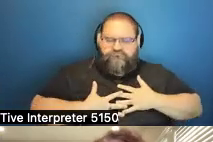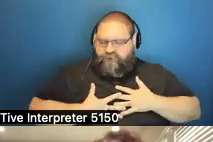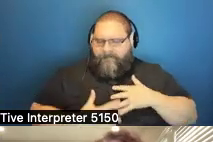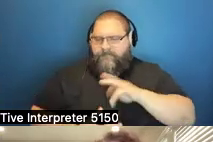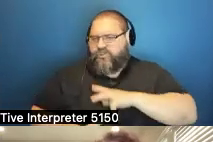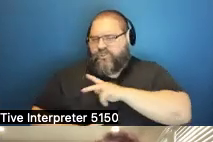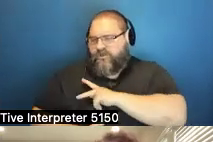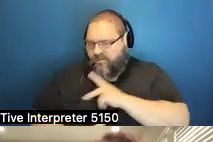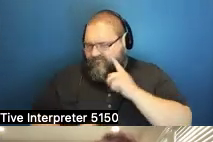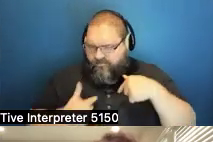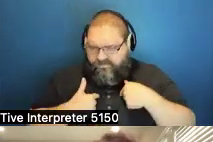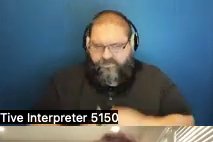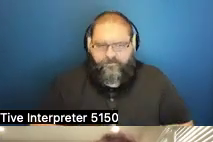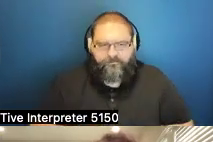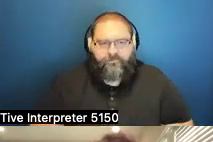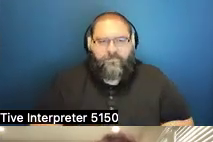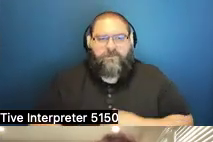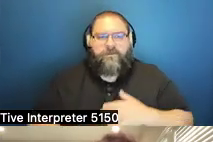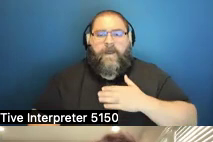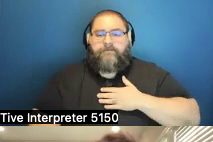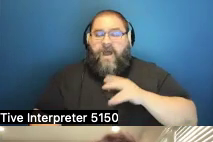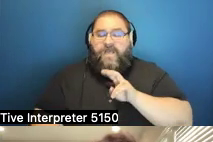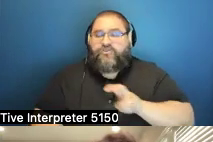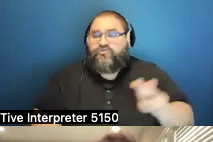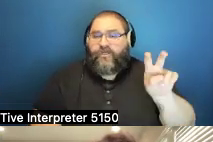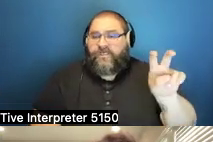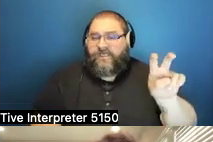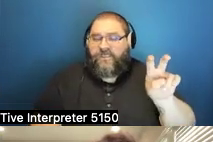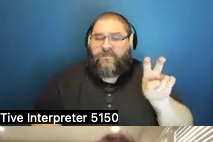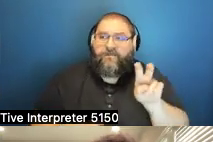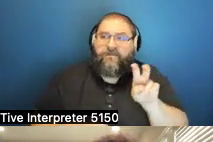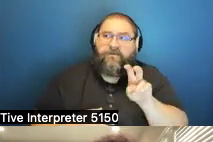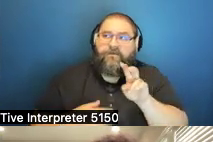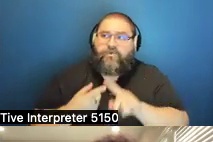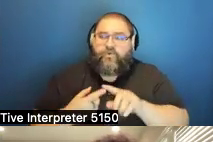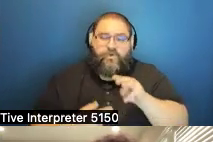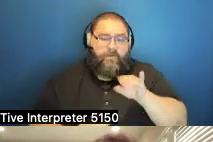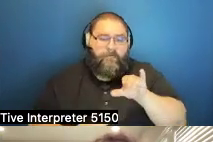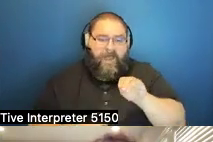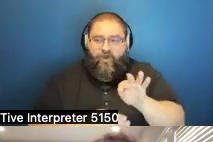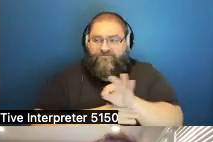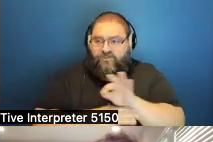19:34:47 My journey into myofunctional therapy, again,